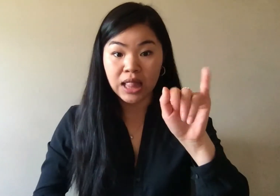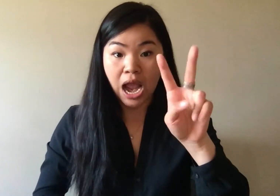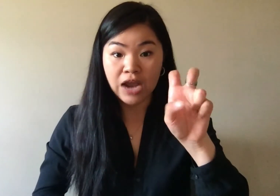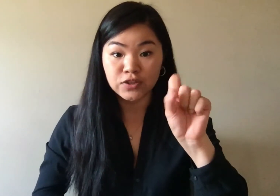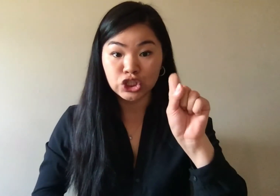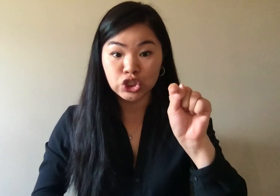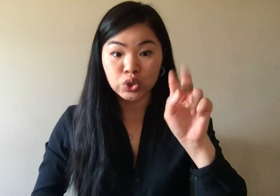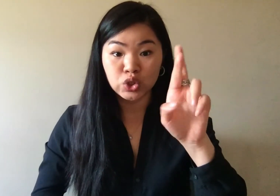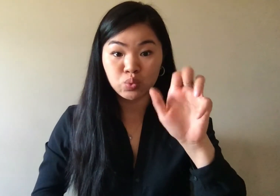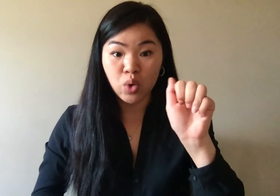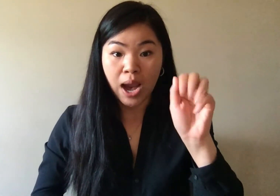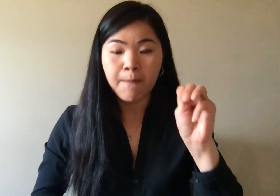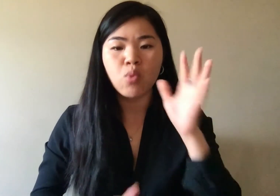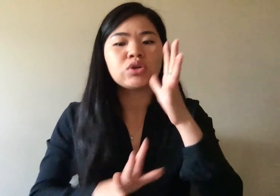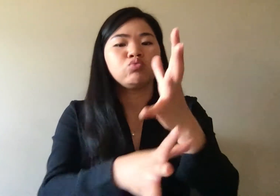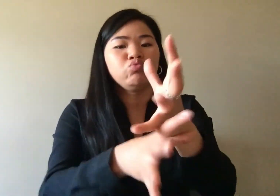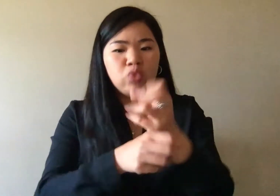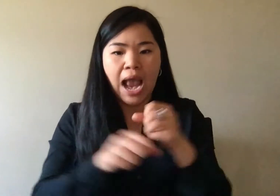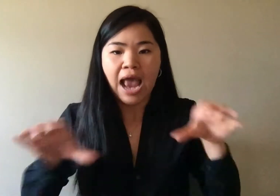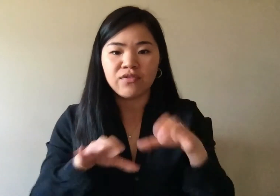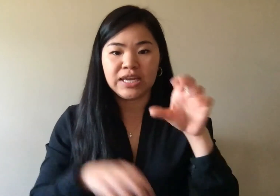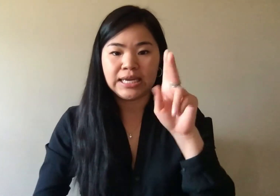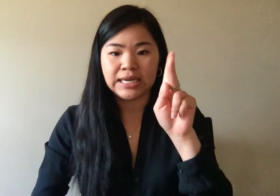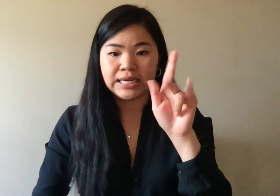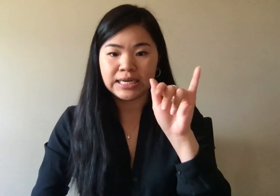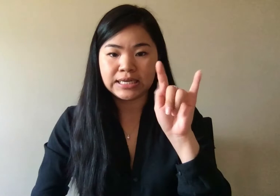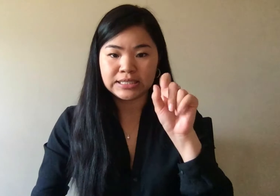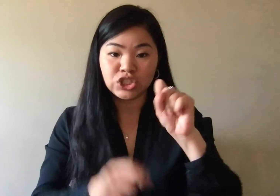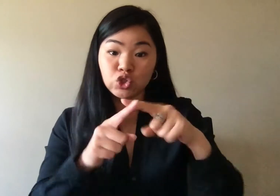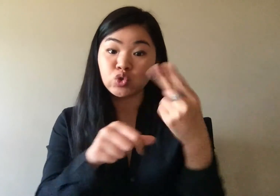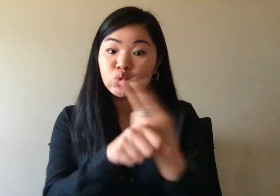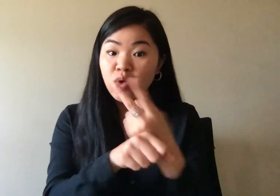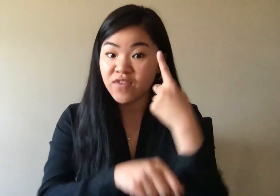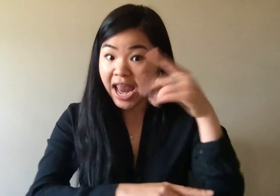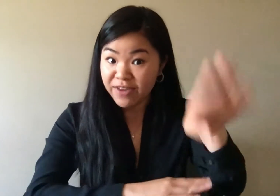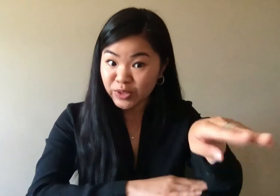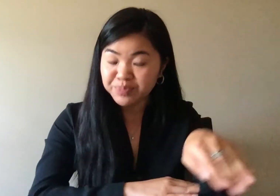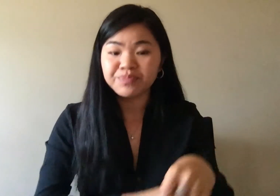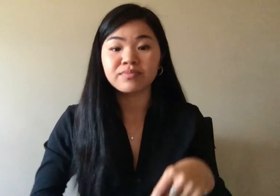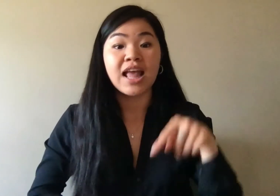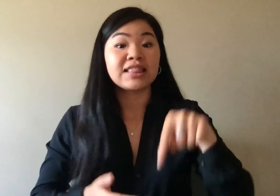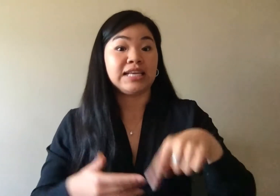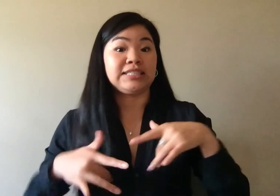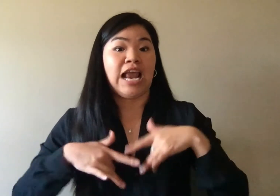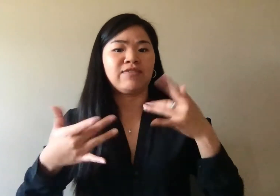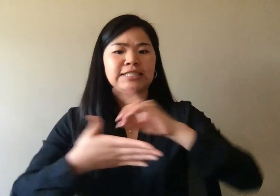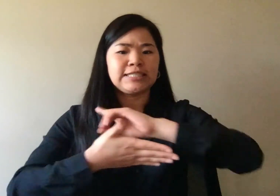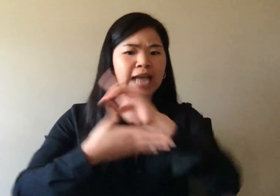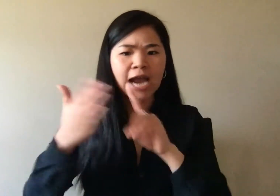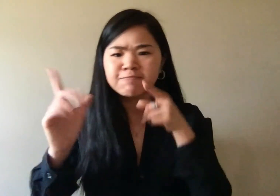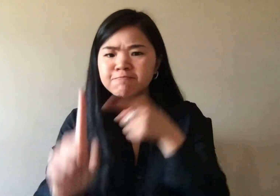this event via livestream, will be sent activity kits to use for the afternoon portion of the day.